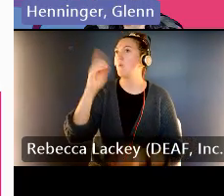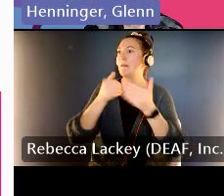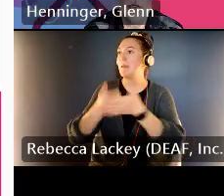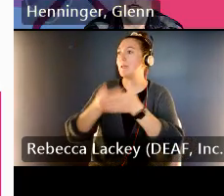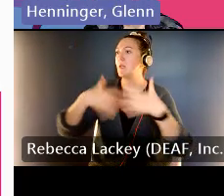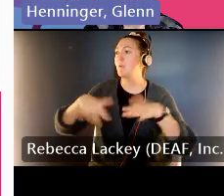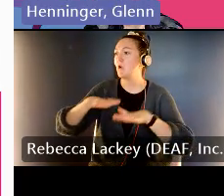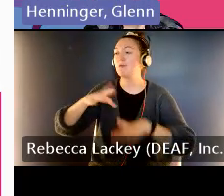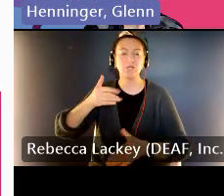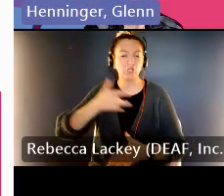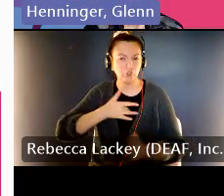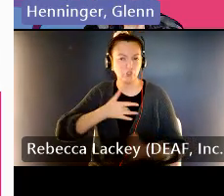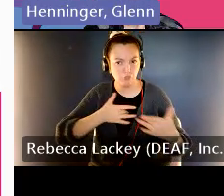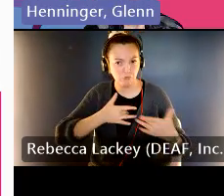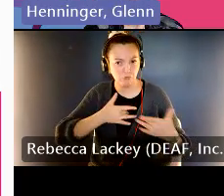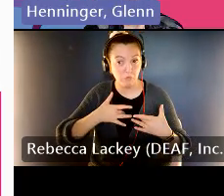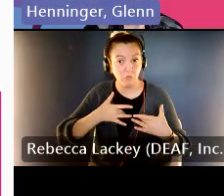concern that got them on the list.